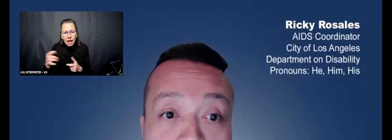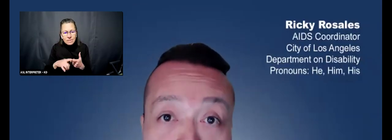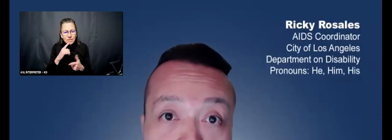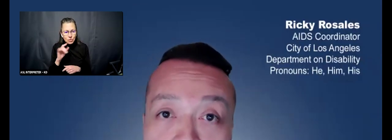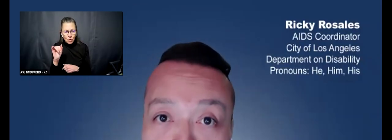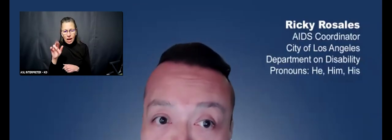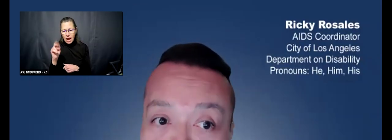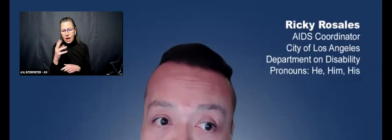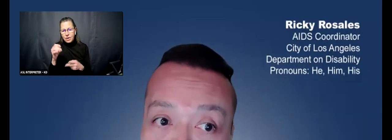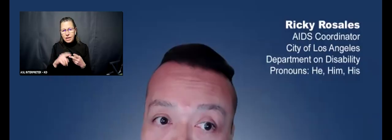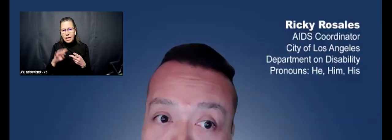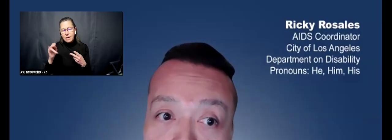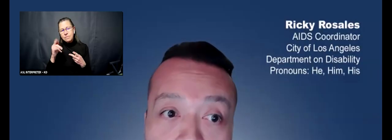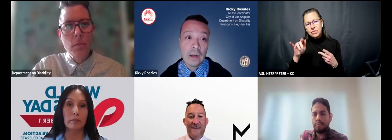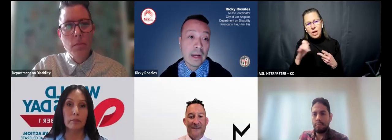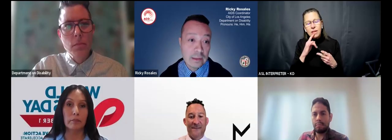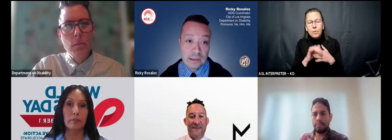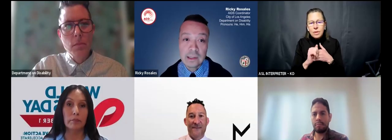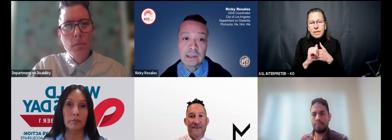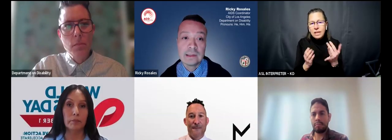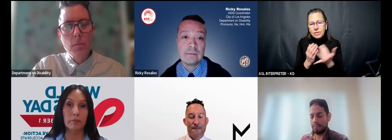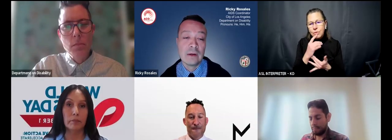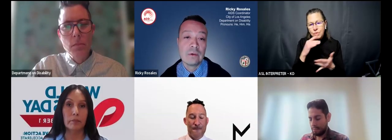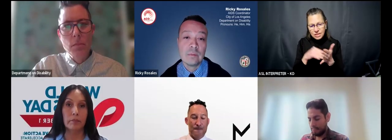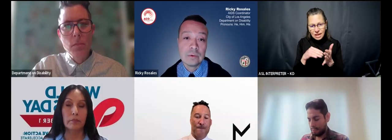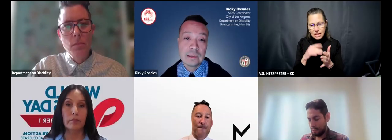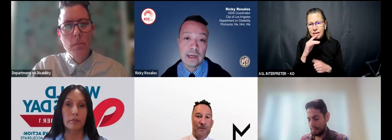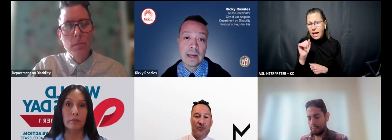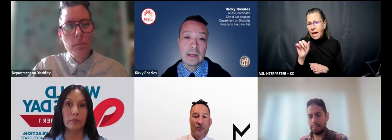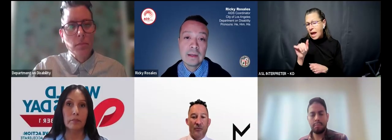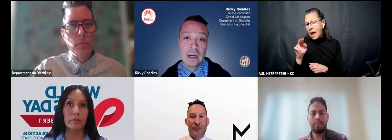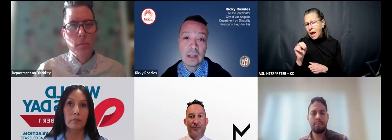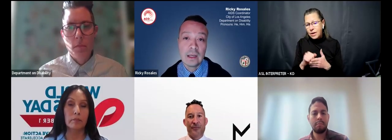who will take us through the study. Aaron Celious is the founder of Maroon Society,